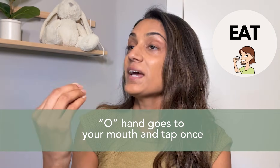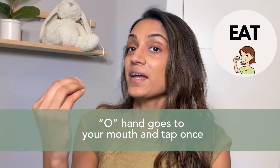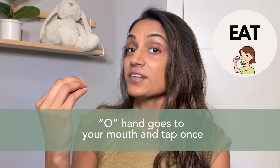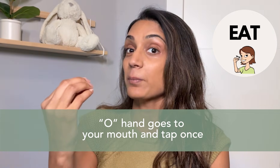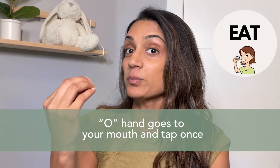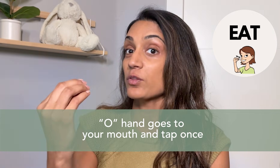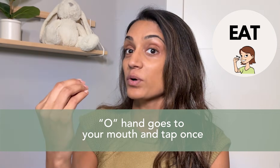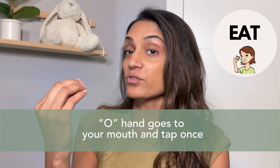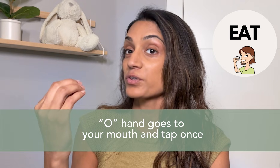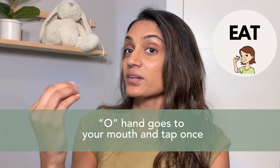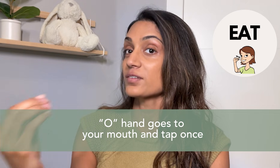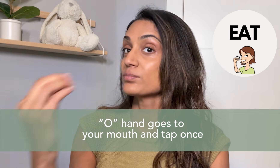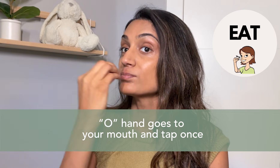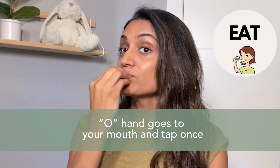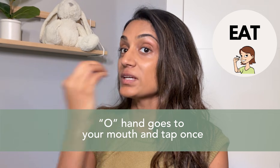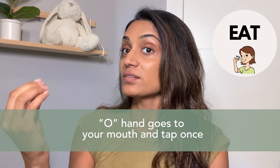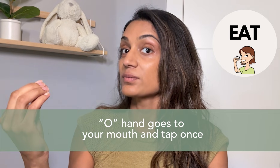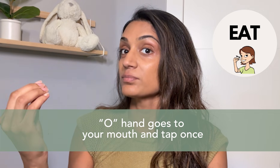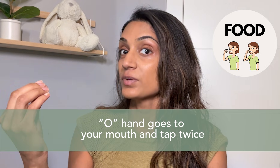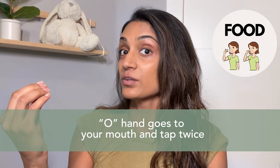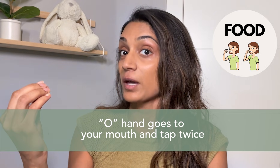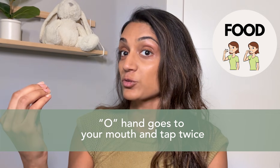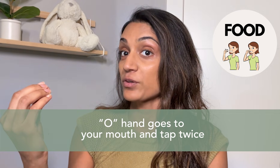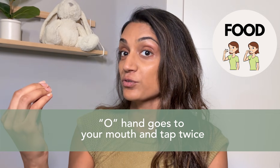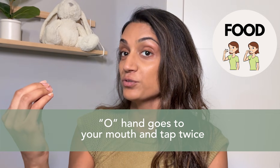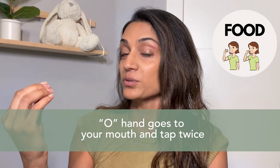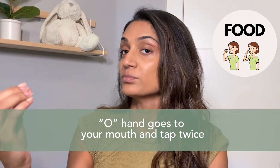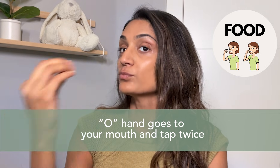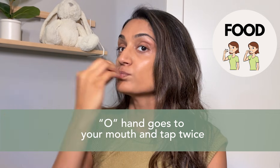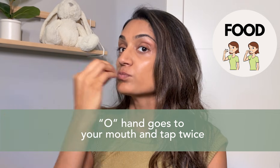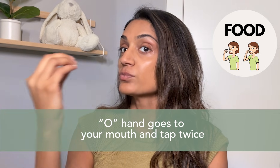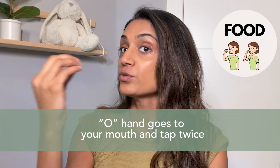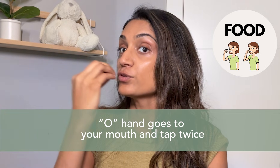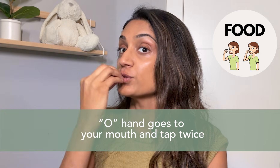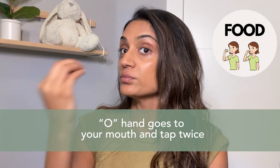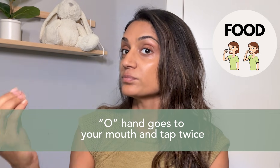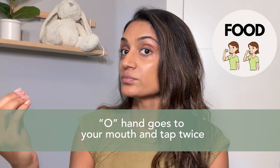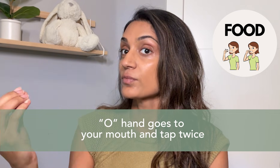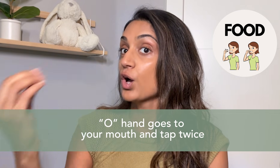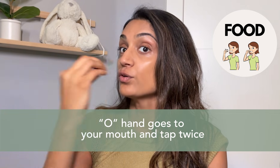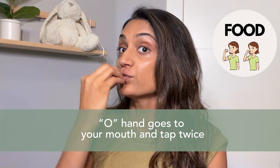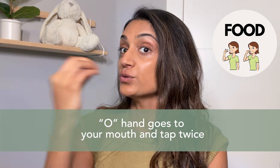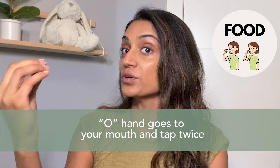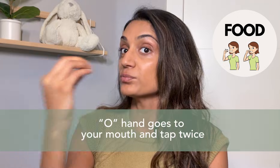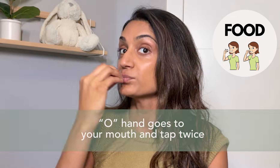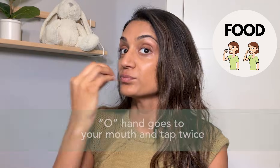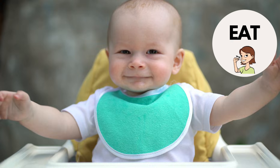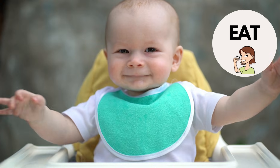and tap your mouth once for eat. Eat. Tap twice for food. Food. Food.